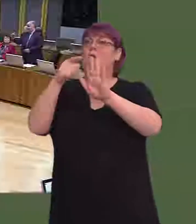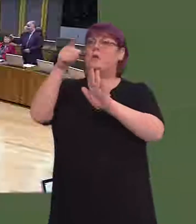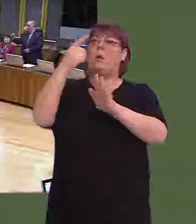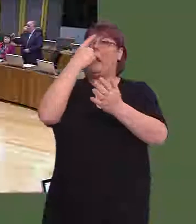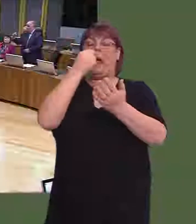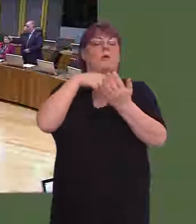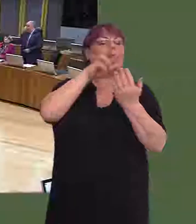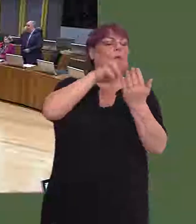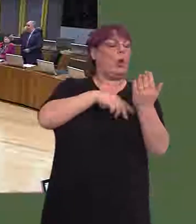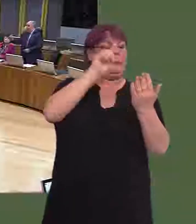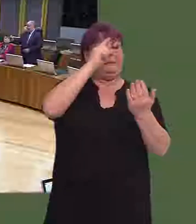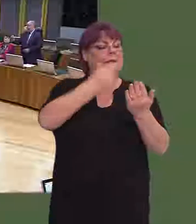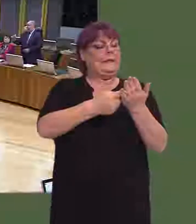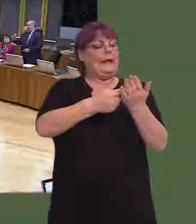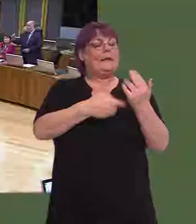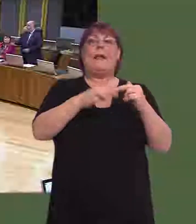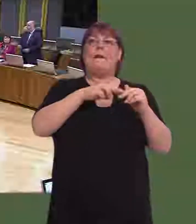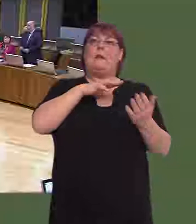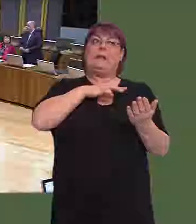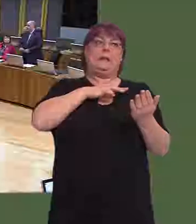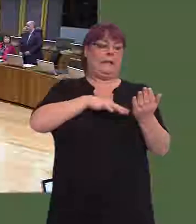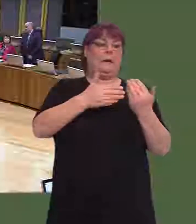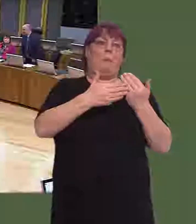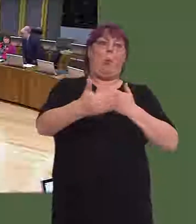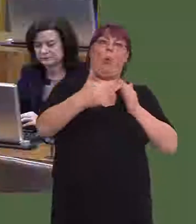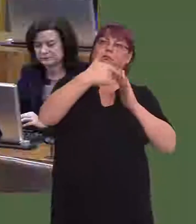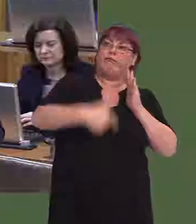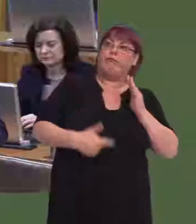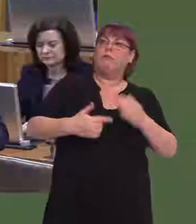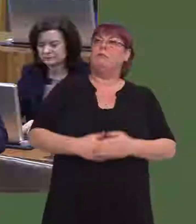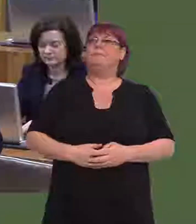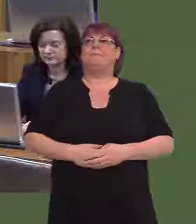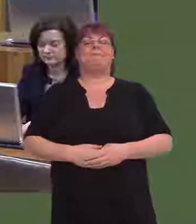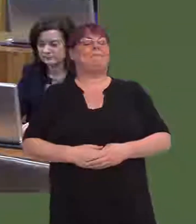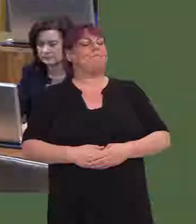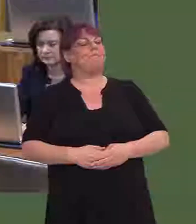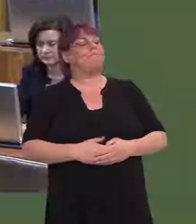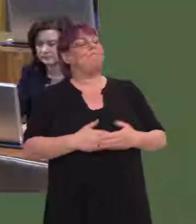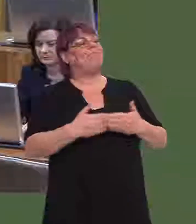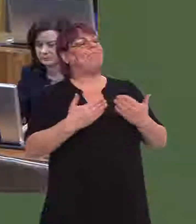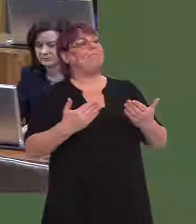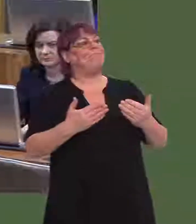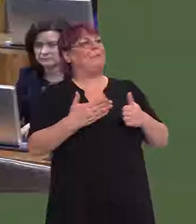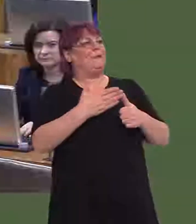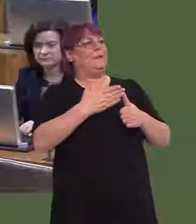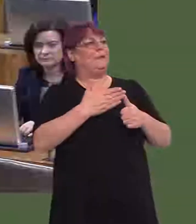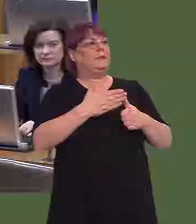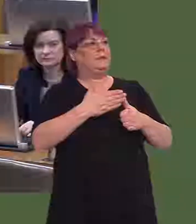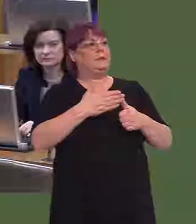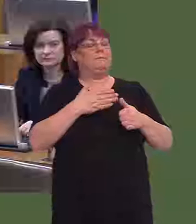decide whether they want to enquire more into these matters? Carwyn Jones AM: Firstly, it is a matter for the head of security to decide what he regards